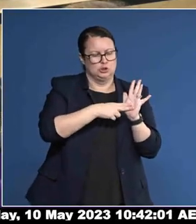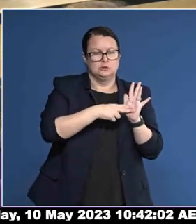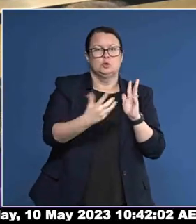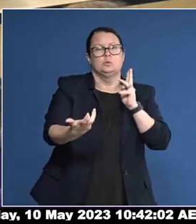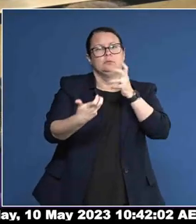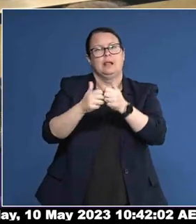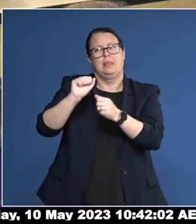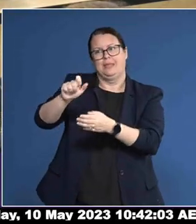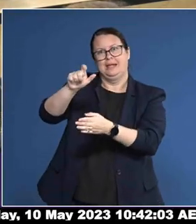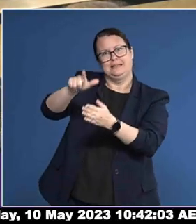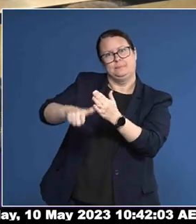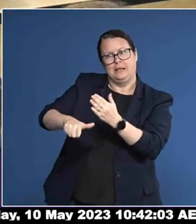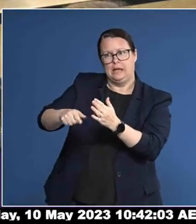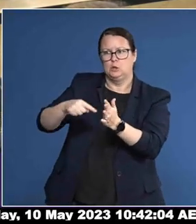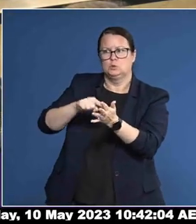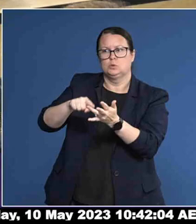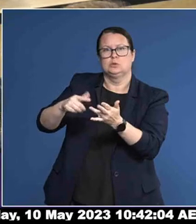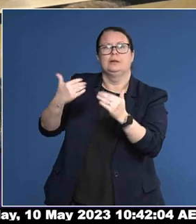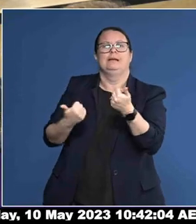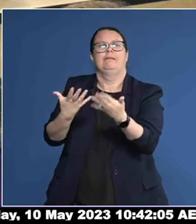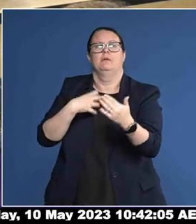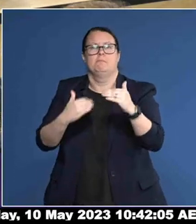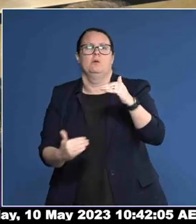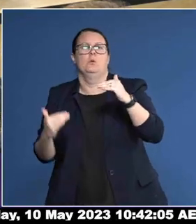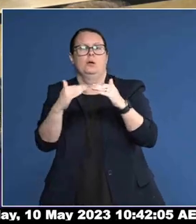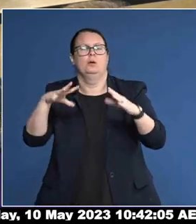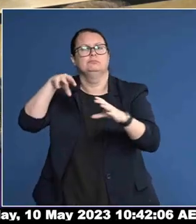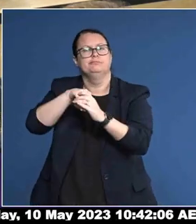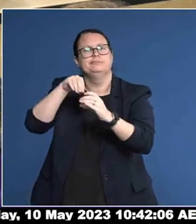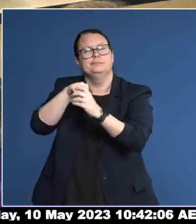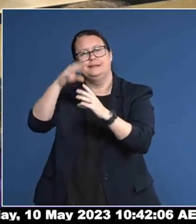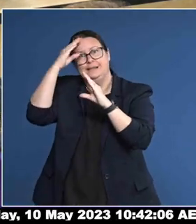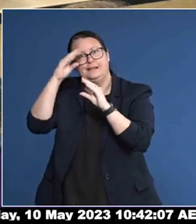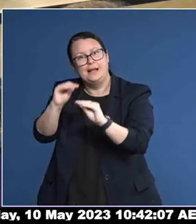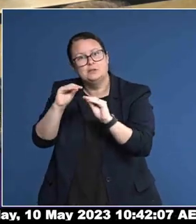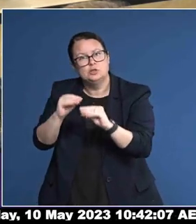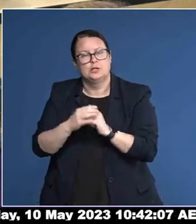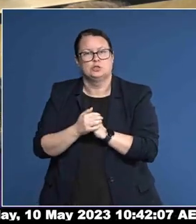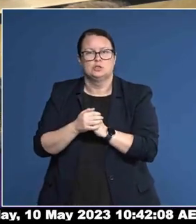student's ability to access and participate in education on the same basis as their peers